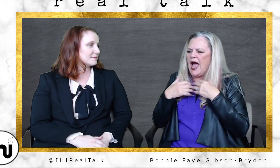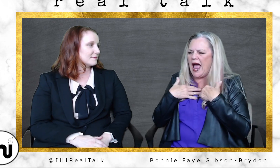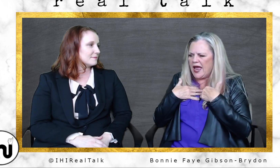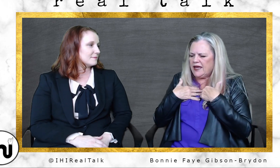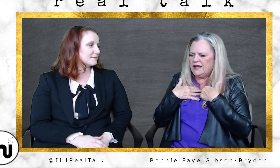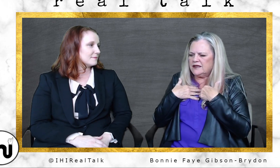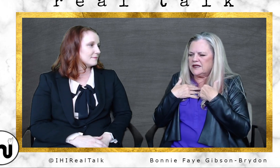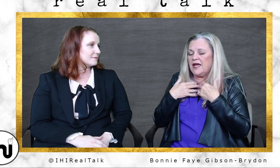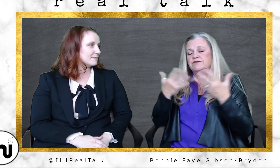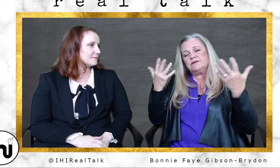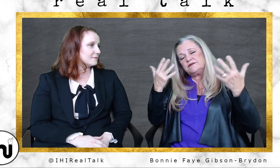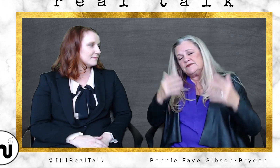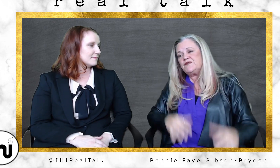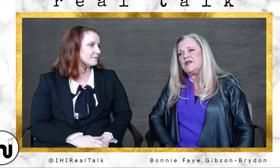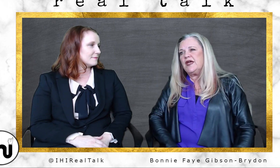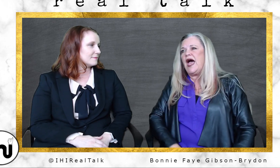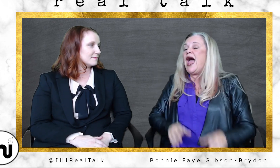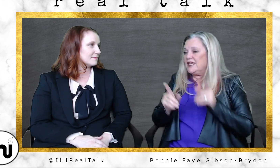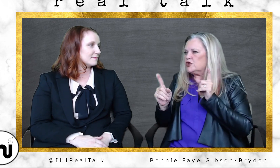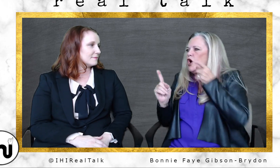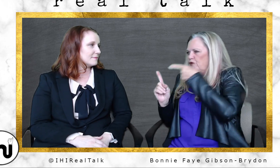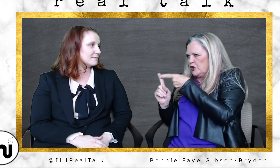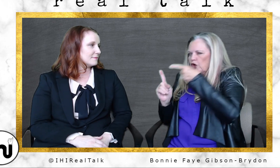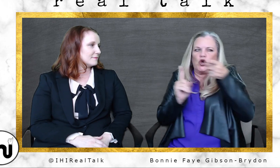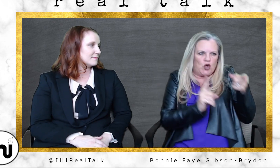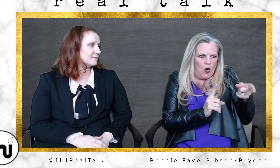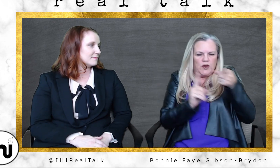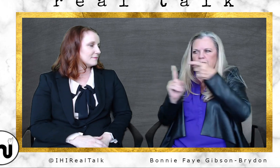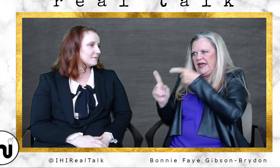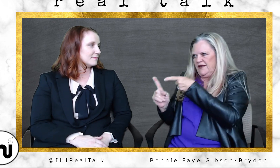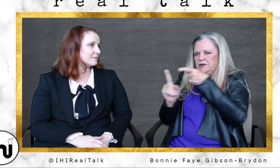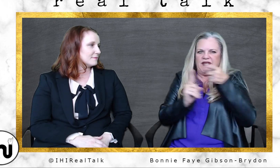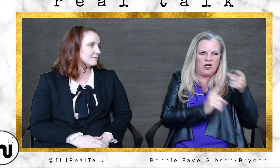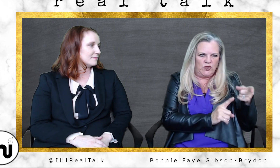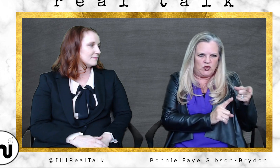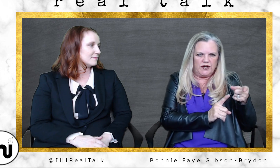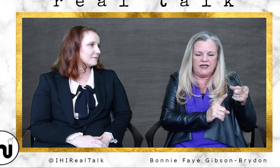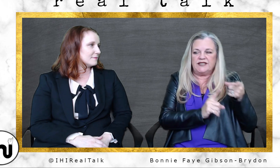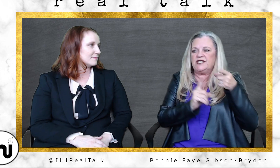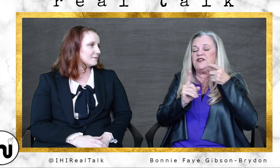I, I even go for the clerk or the bailiff, depending on which one it is. If it's